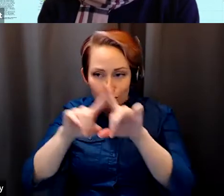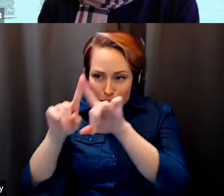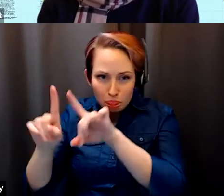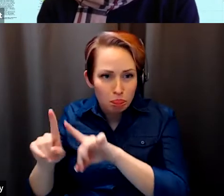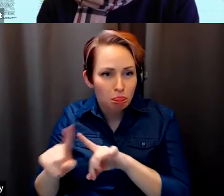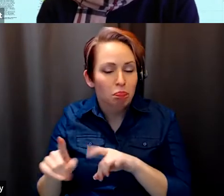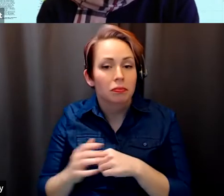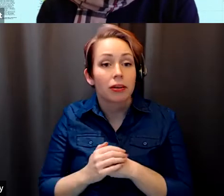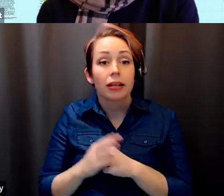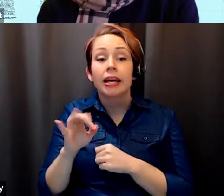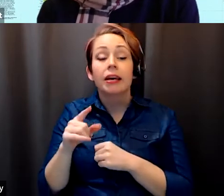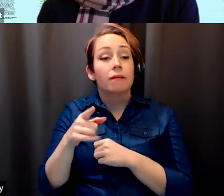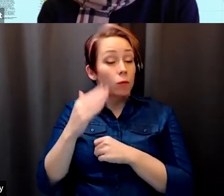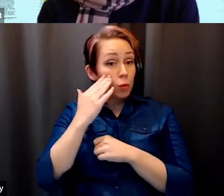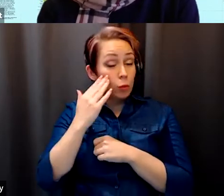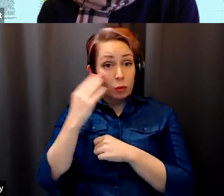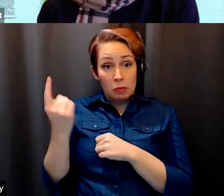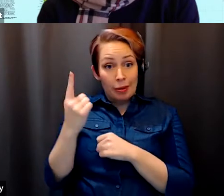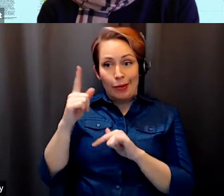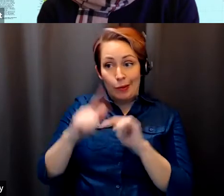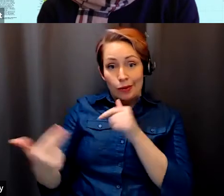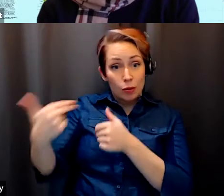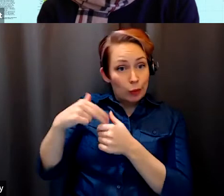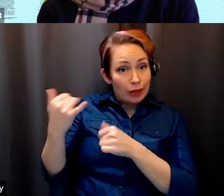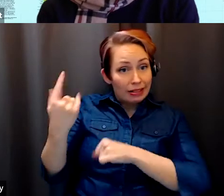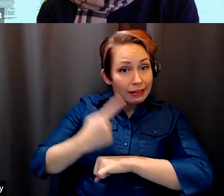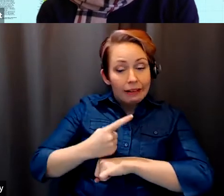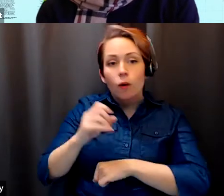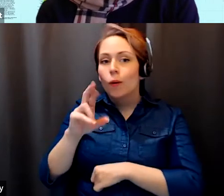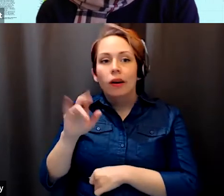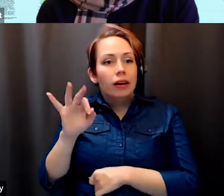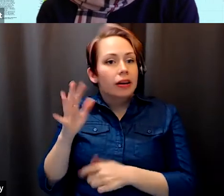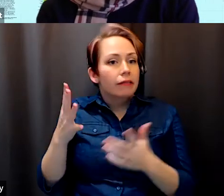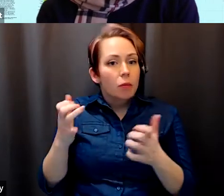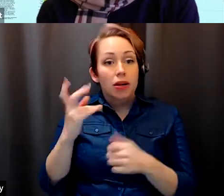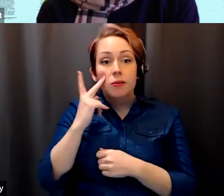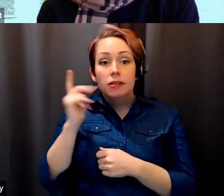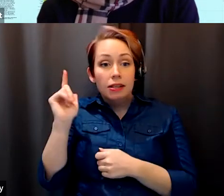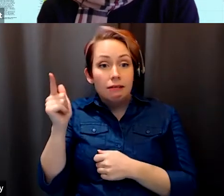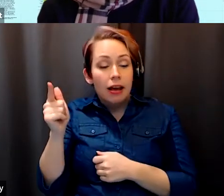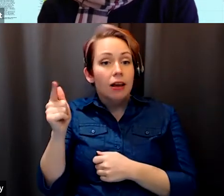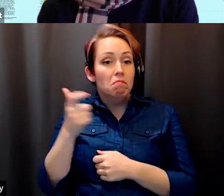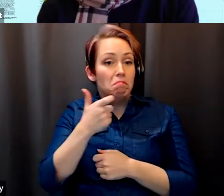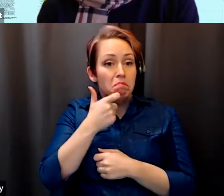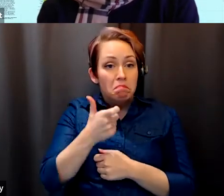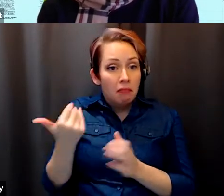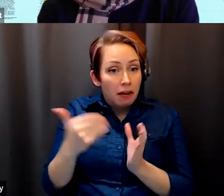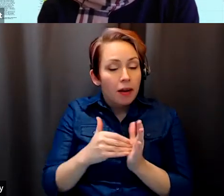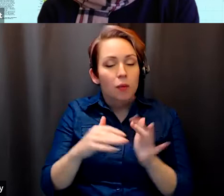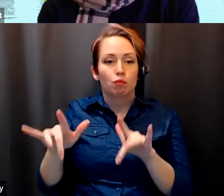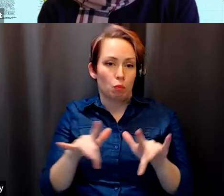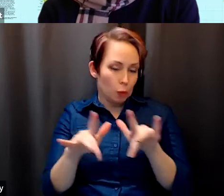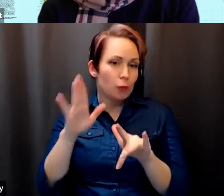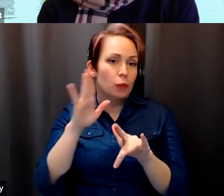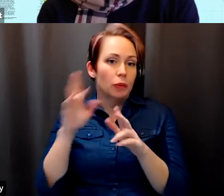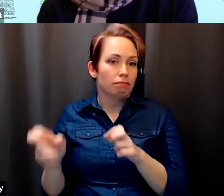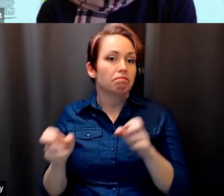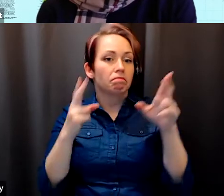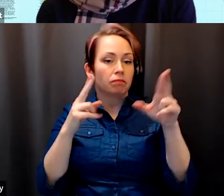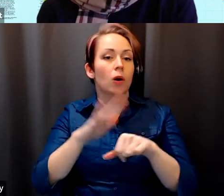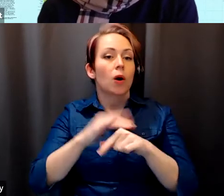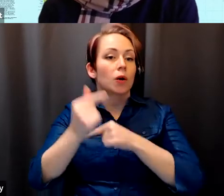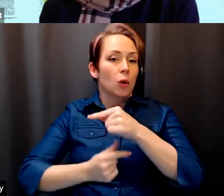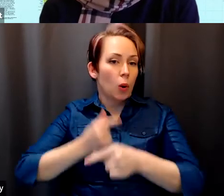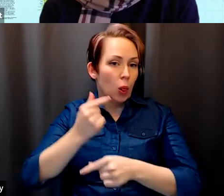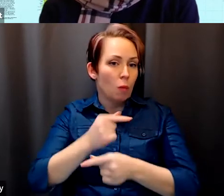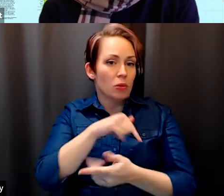Paul Gellert: You know somebody who couldn't make it today, or, if you want to see this later the recording will be posted on the global studies YouTube channel afterwards.